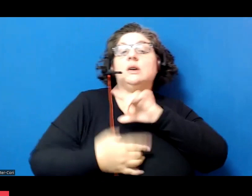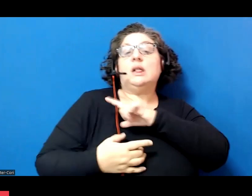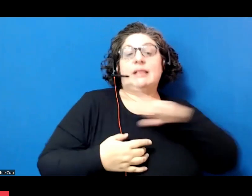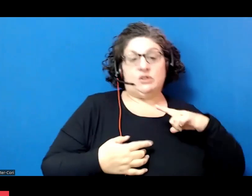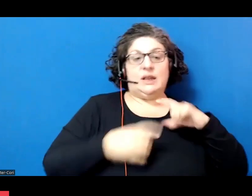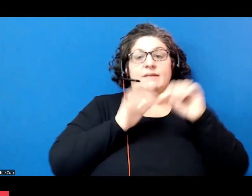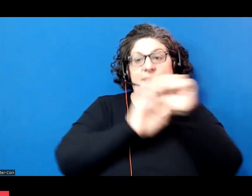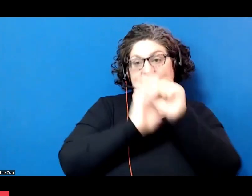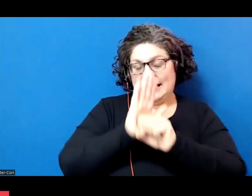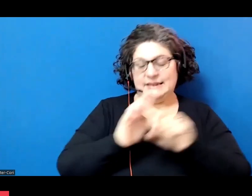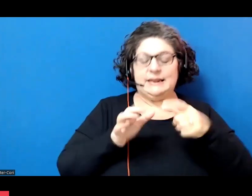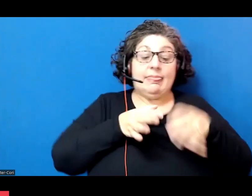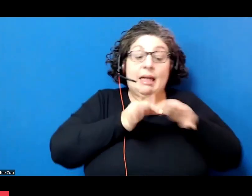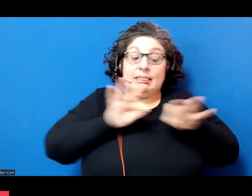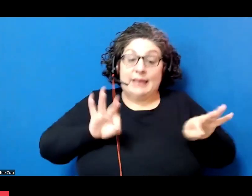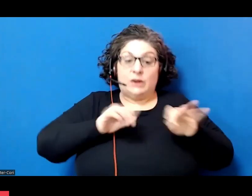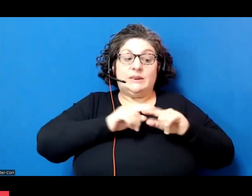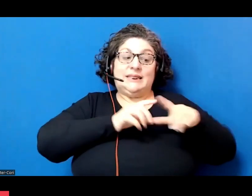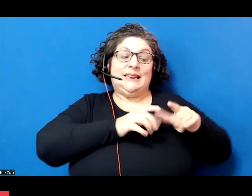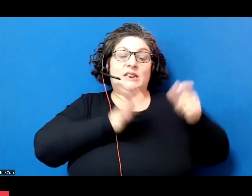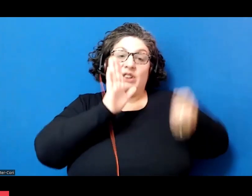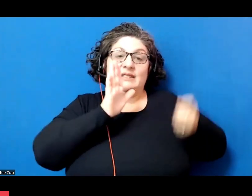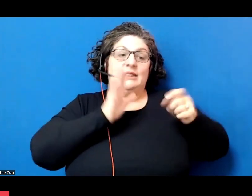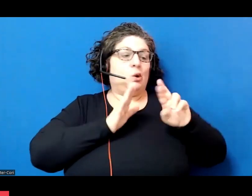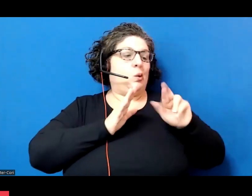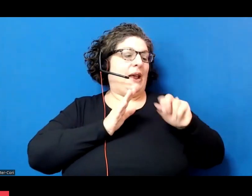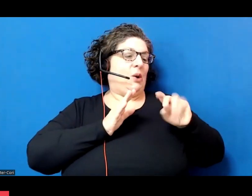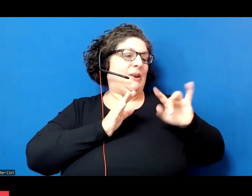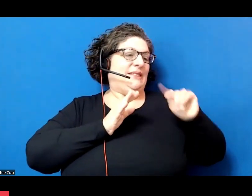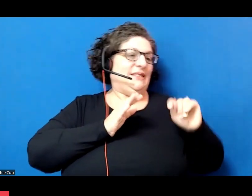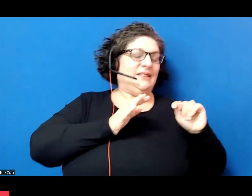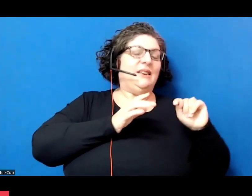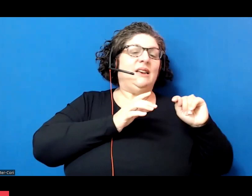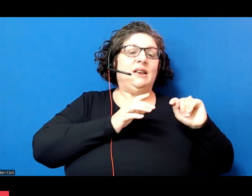And there's language in Justice Rehnquist's concurrence in that decision to the effect